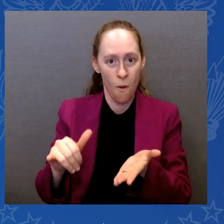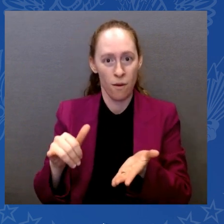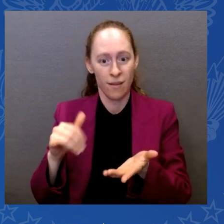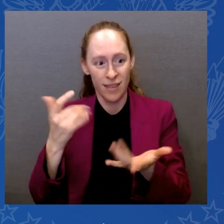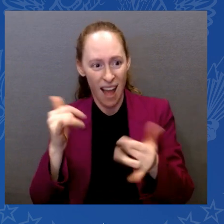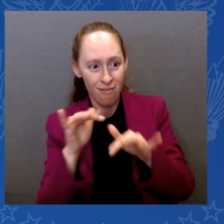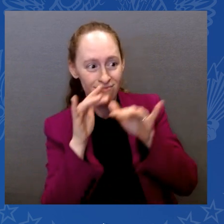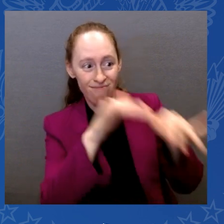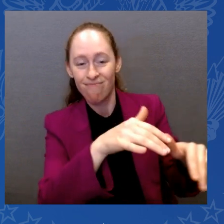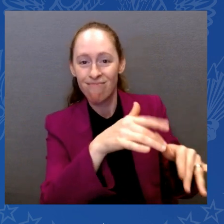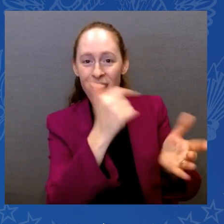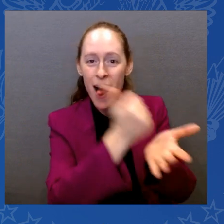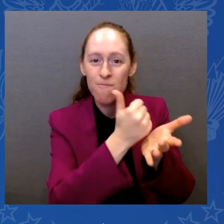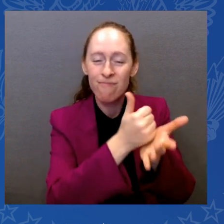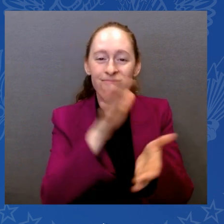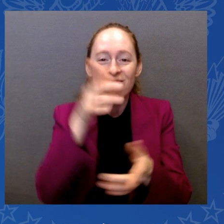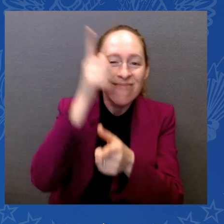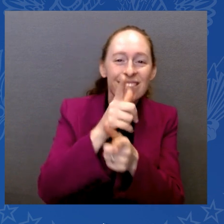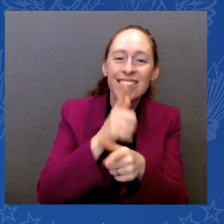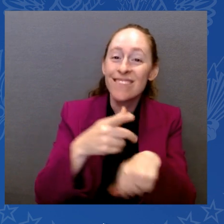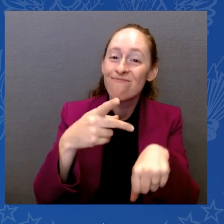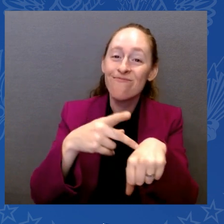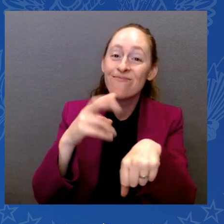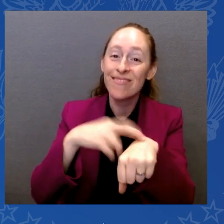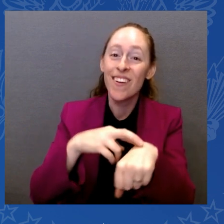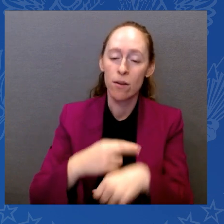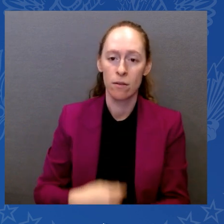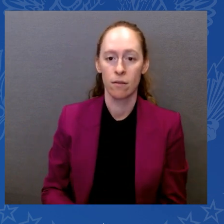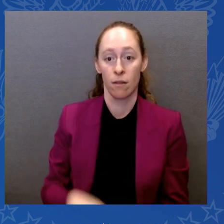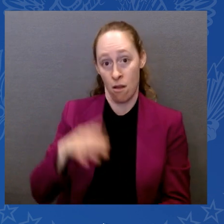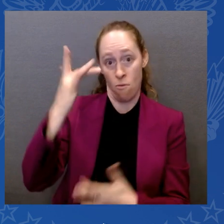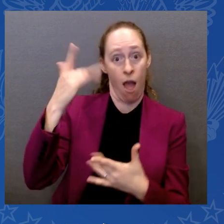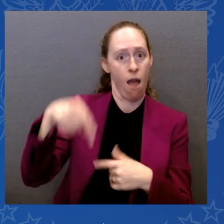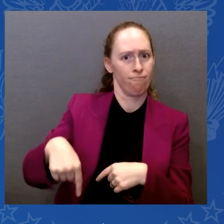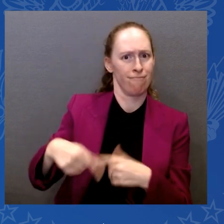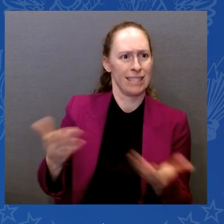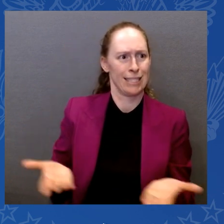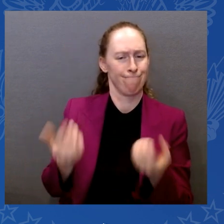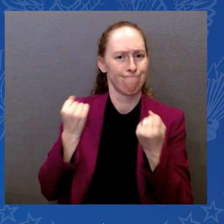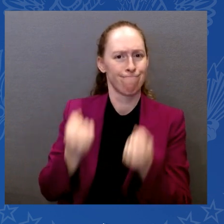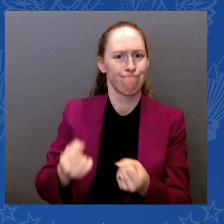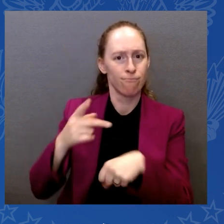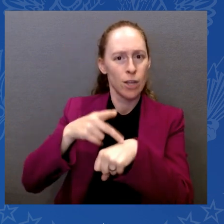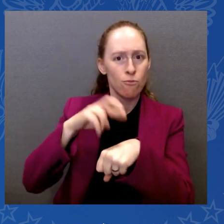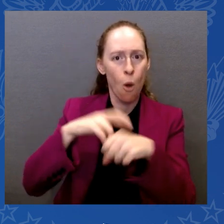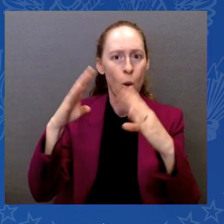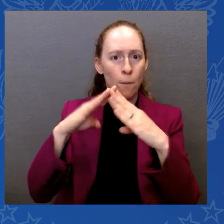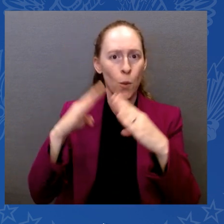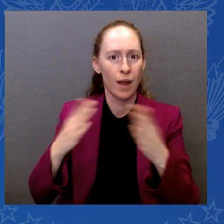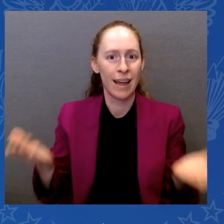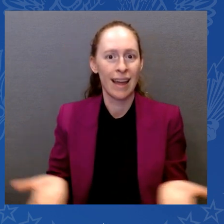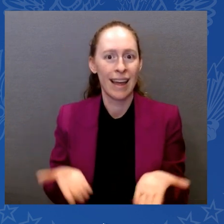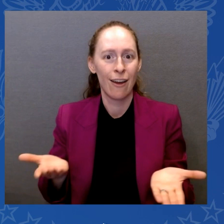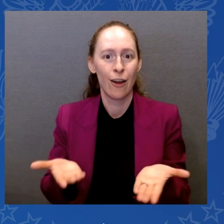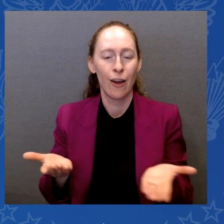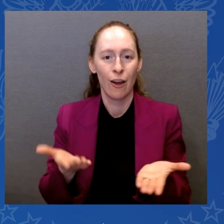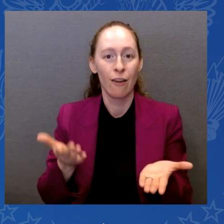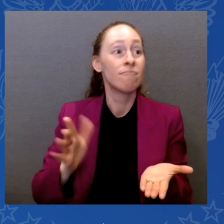Puerto Rican population in the country. And the state, I think, has the second largest, or close to that, if I'm not mistaken. Governor Hochul: Over a million.